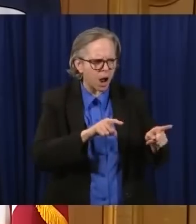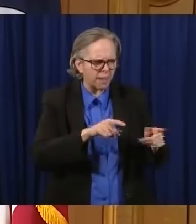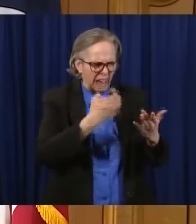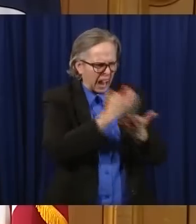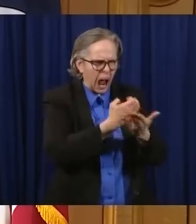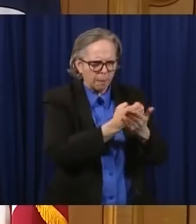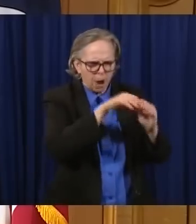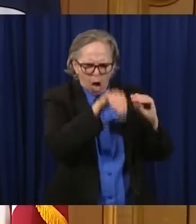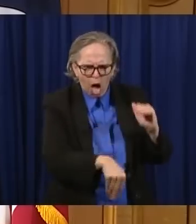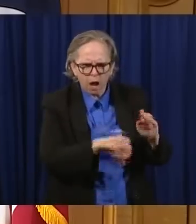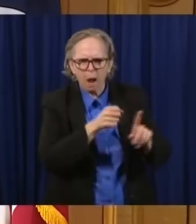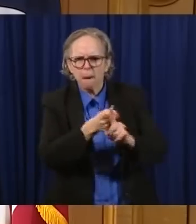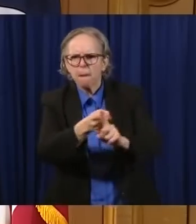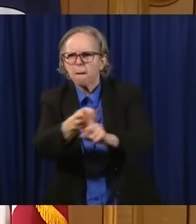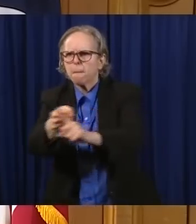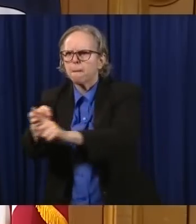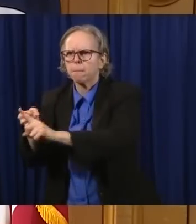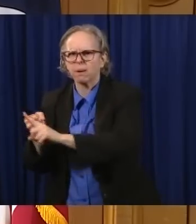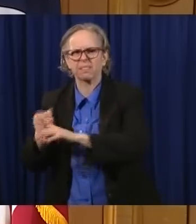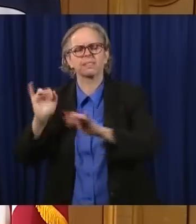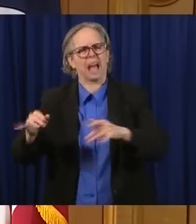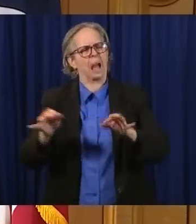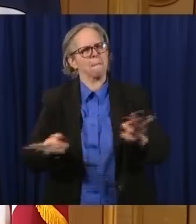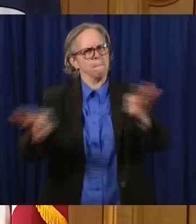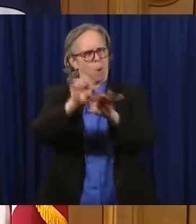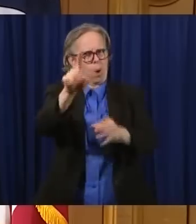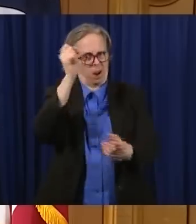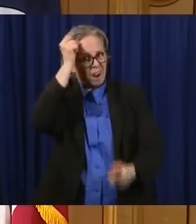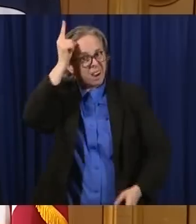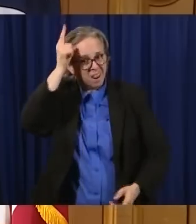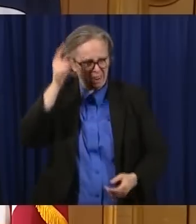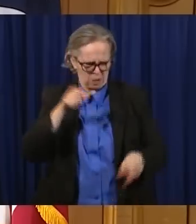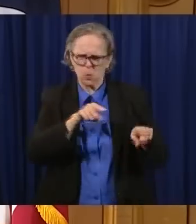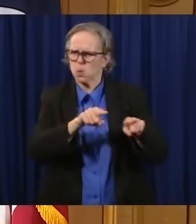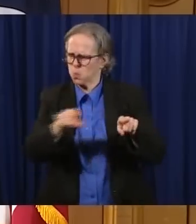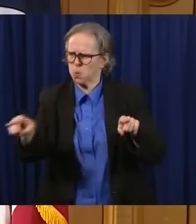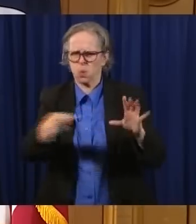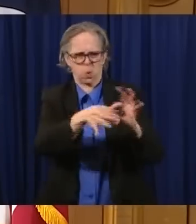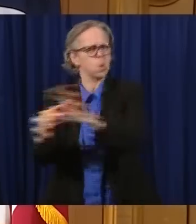DEPRESSION, MORE HOMELESS. WE COULD GO ON AND ON.